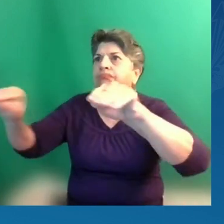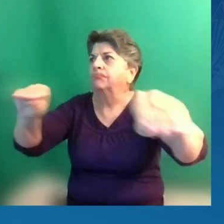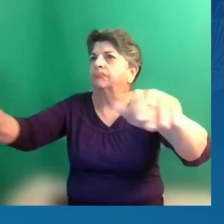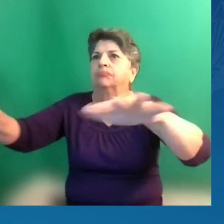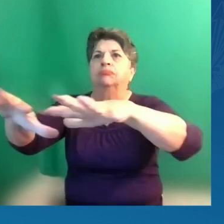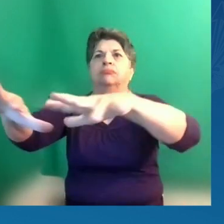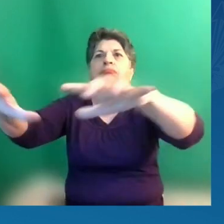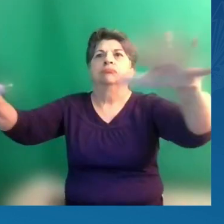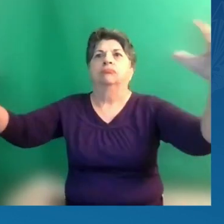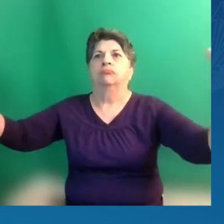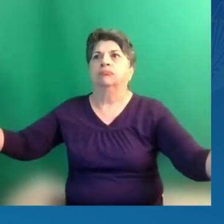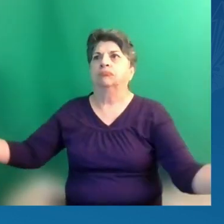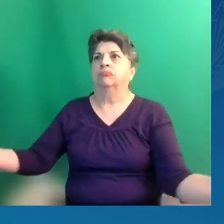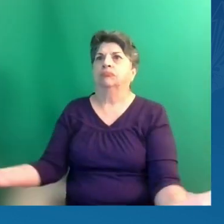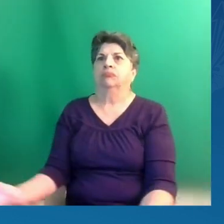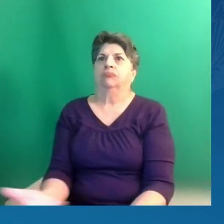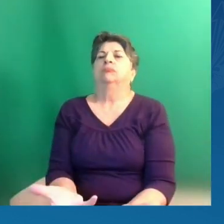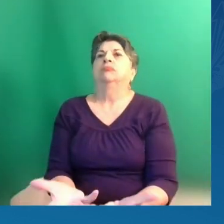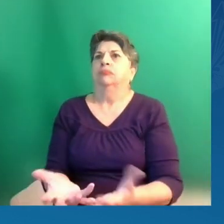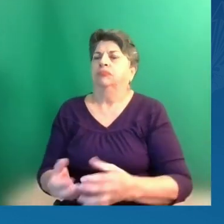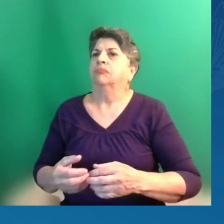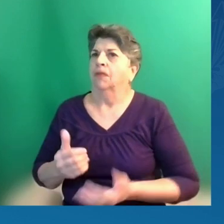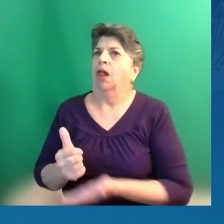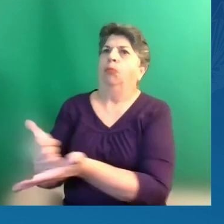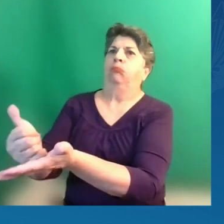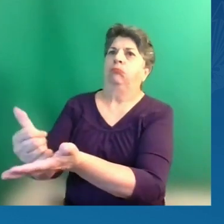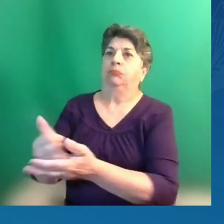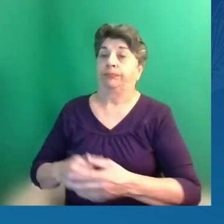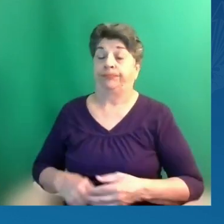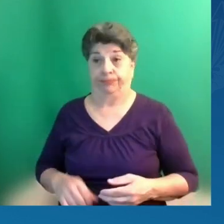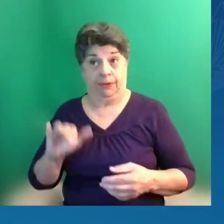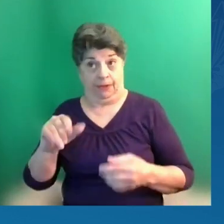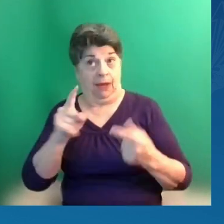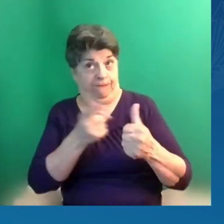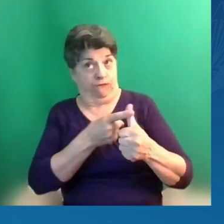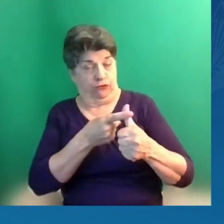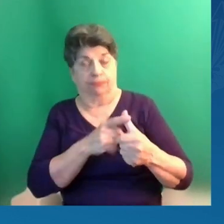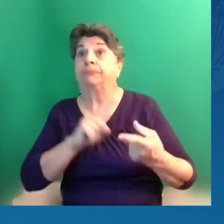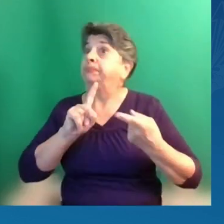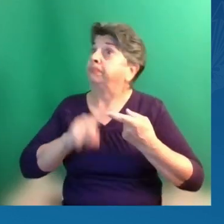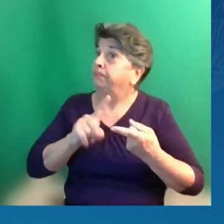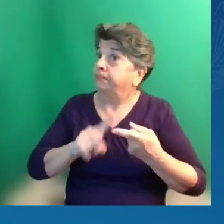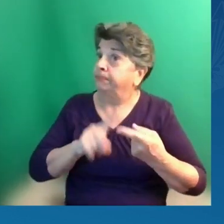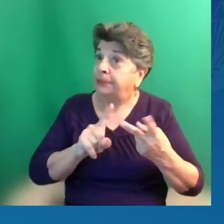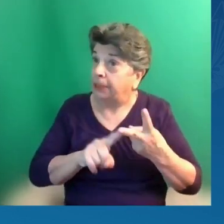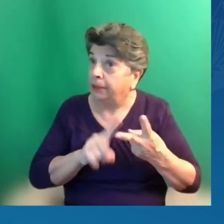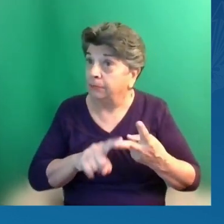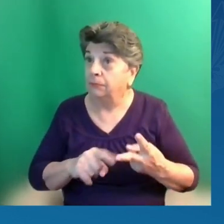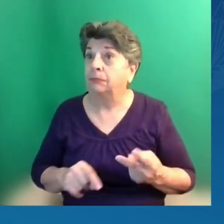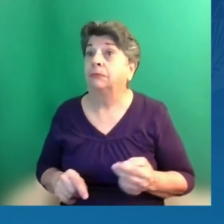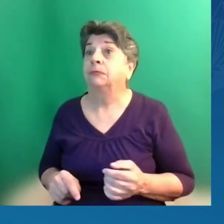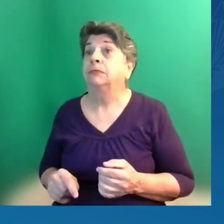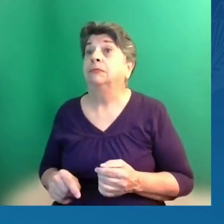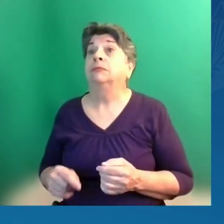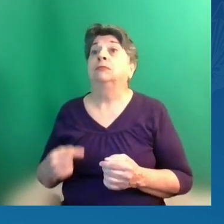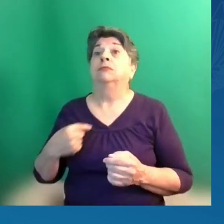Second, by sharing our world-leading water data, which we are collecting on the ground, literally,